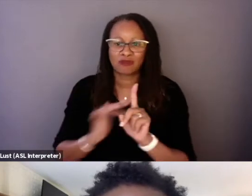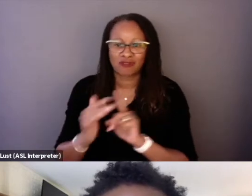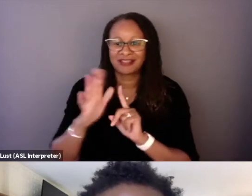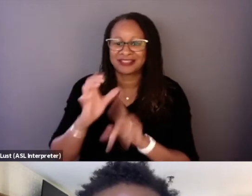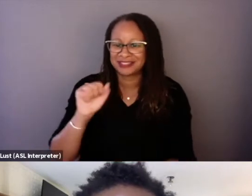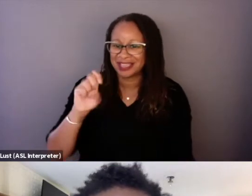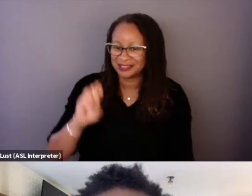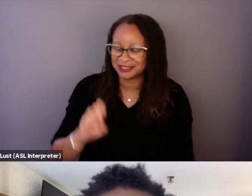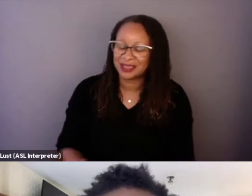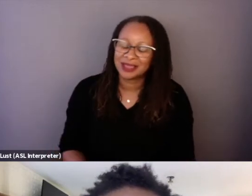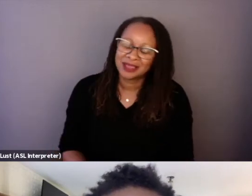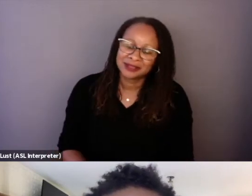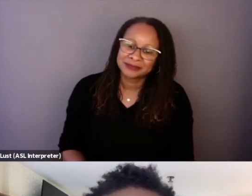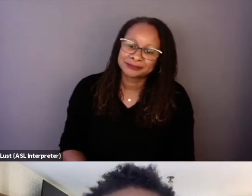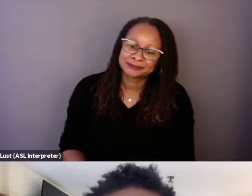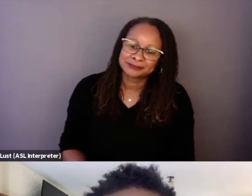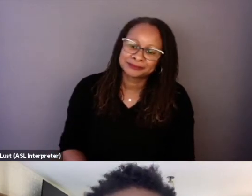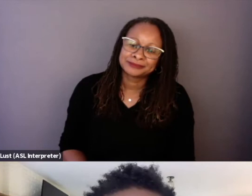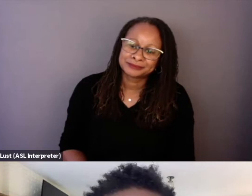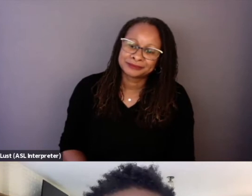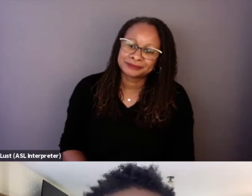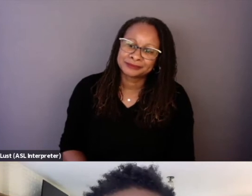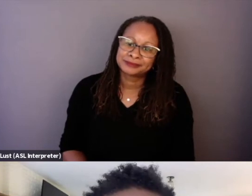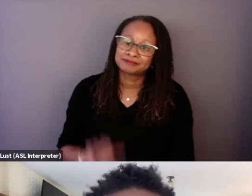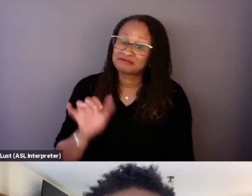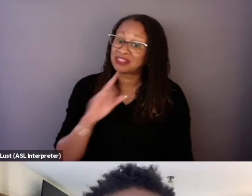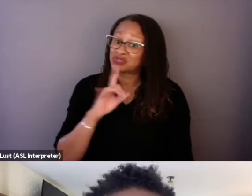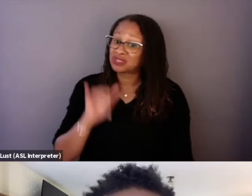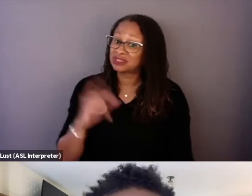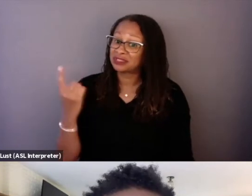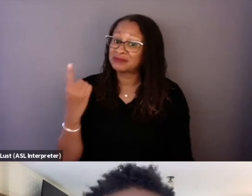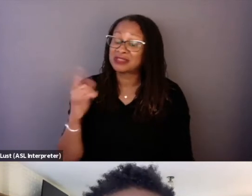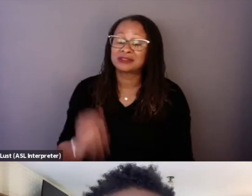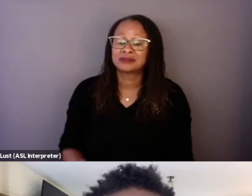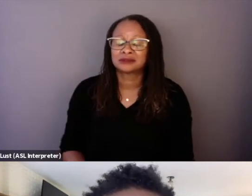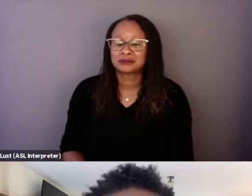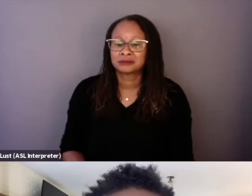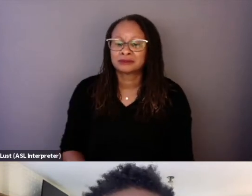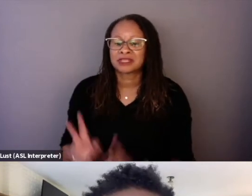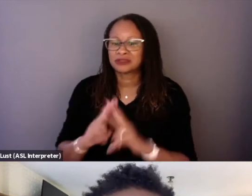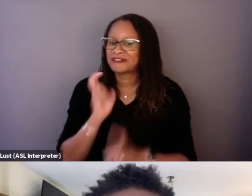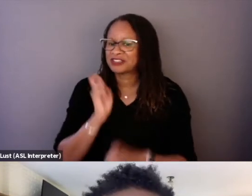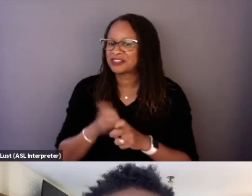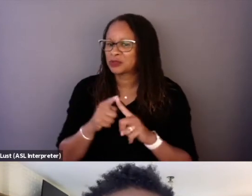And yeah, it's something that I think would be really hard to sort of step away from,